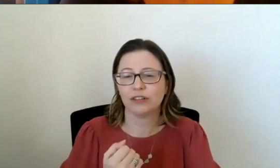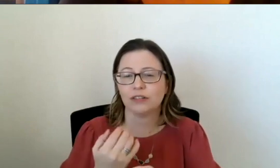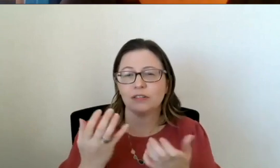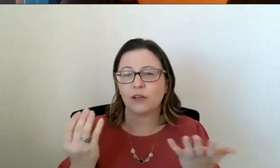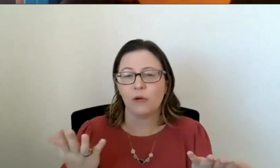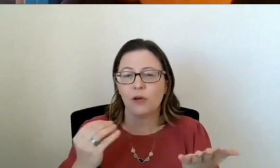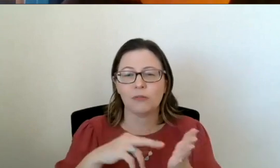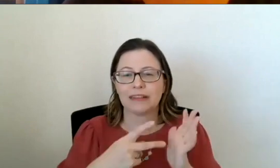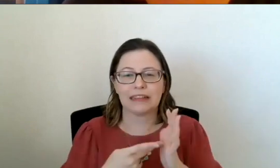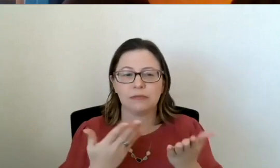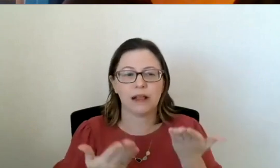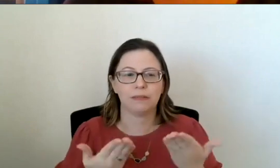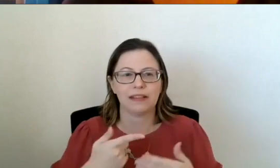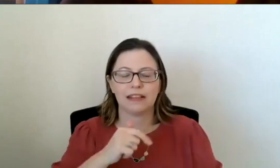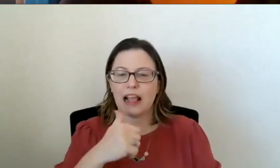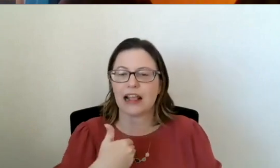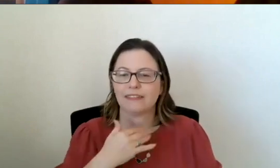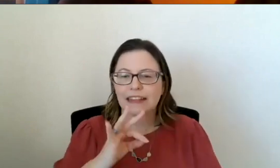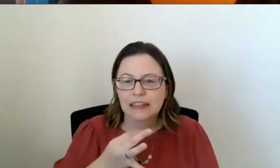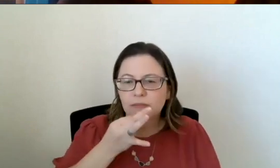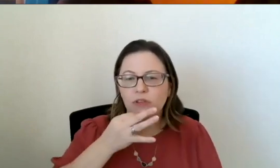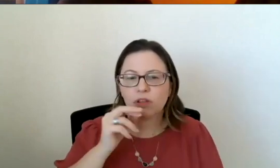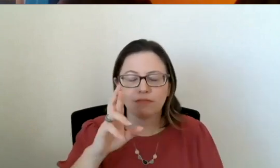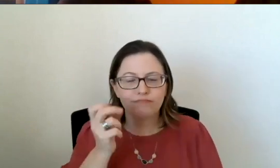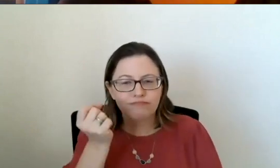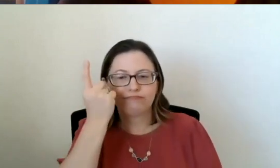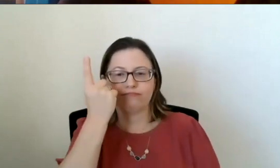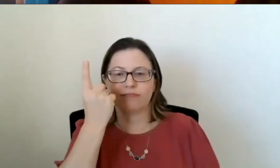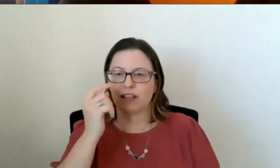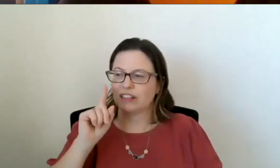Sometimes the average educational teacher sees a deaf child once every seven years.